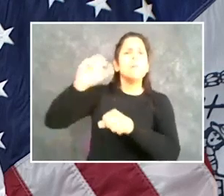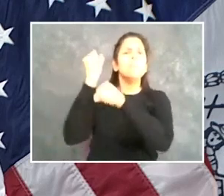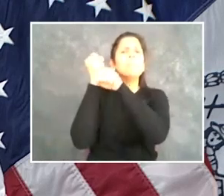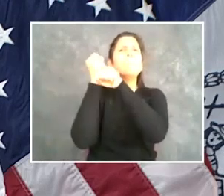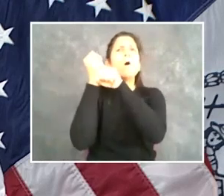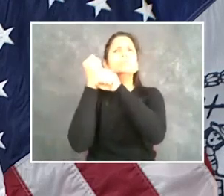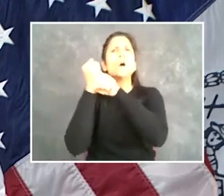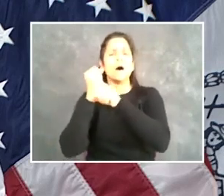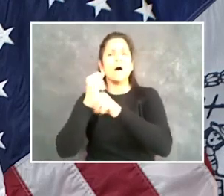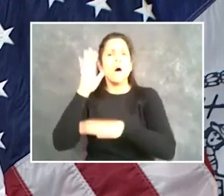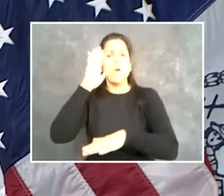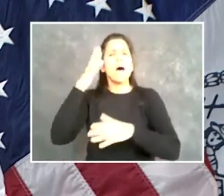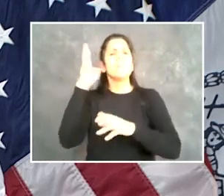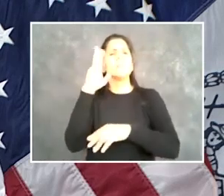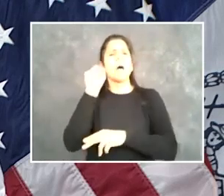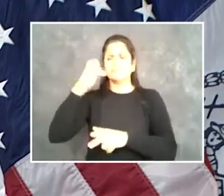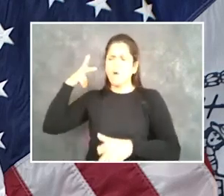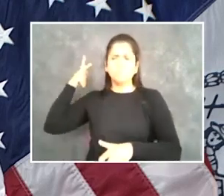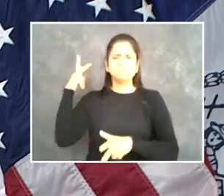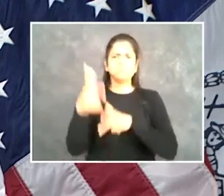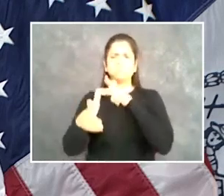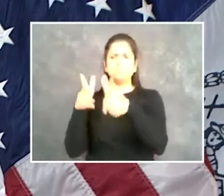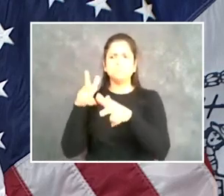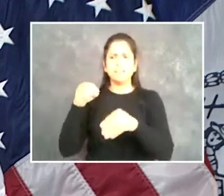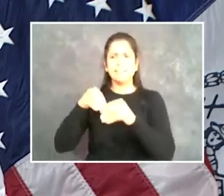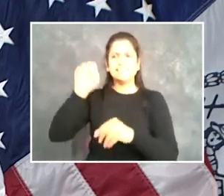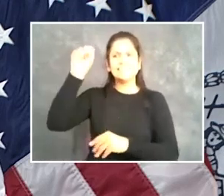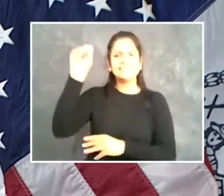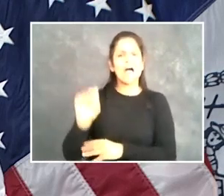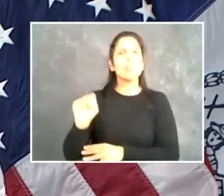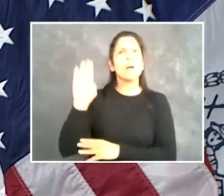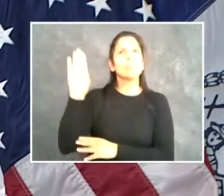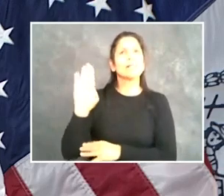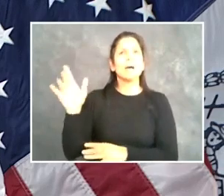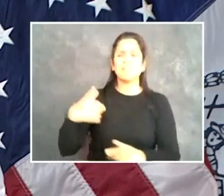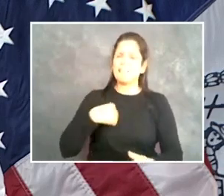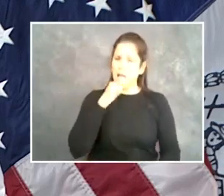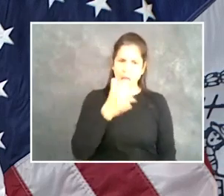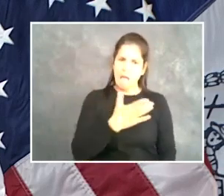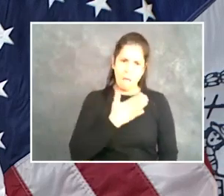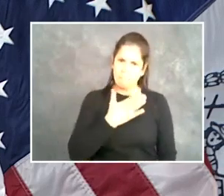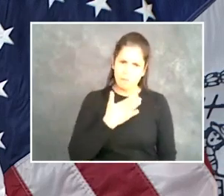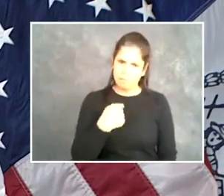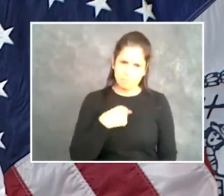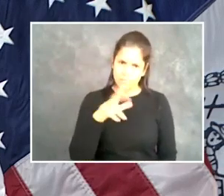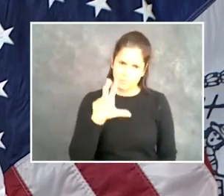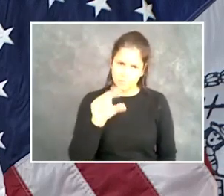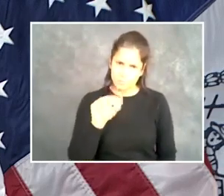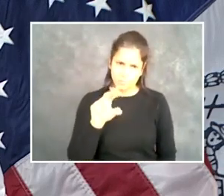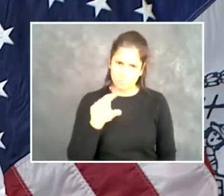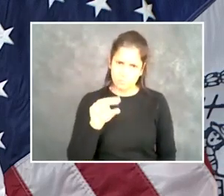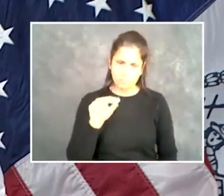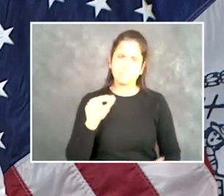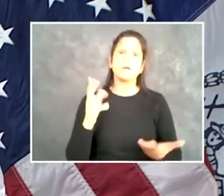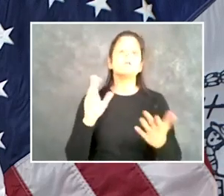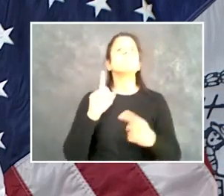TO THIS WERE. OBVIOUSLY, THE MTA, MY UNDERSTANDING IS THAT SITUATION IS CONTROLLED.